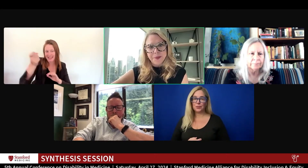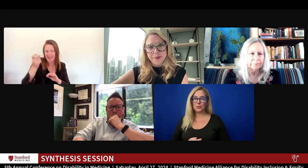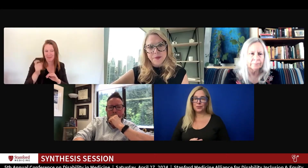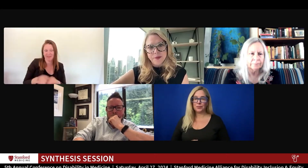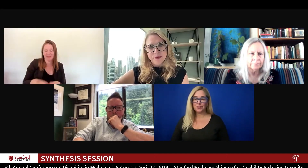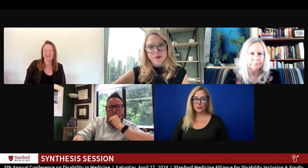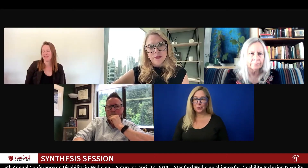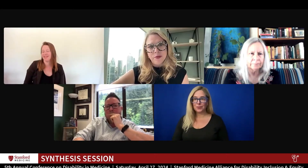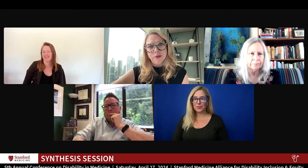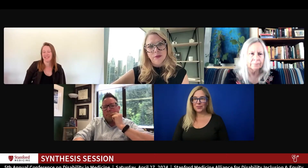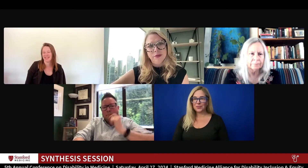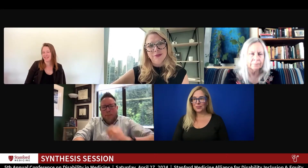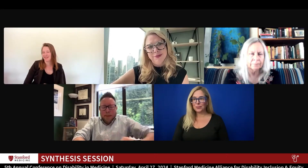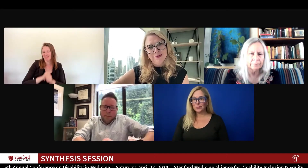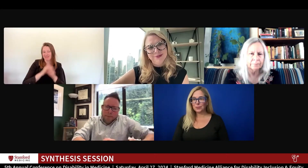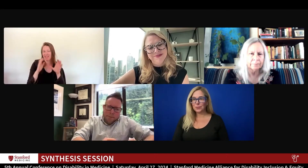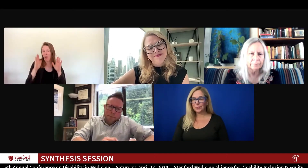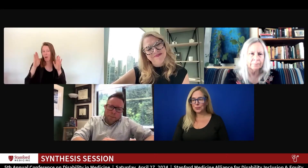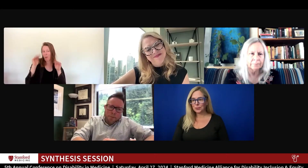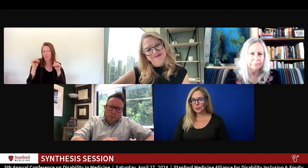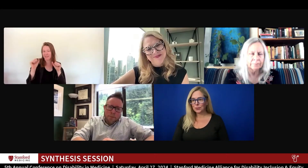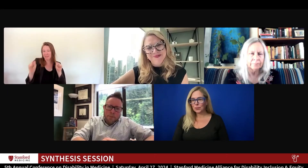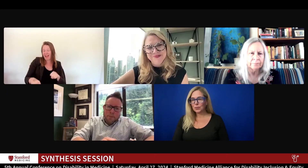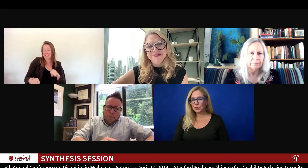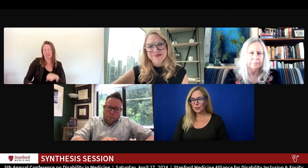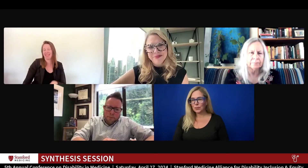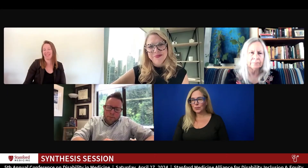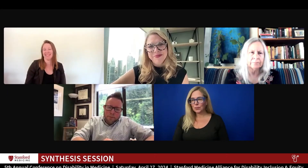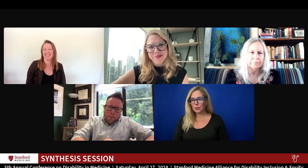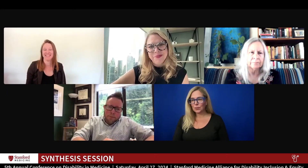Alina Engelman: That would be a great dream. That is a great dream and I certainly hope that